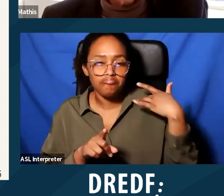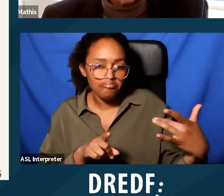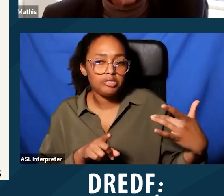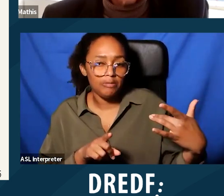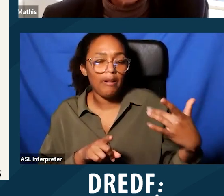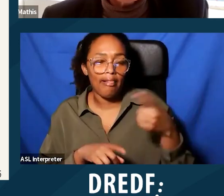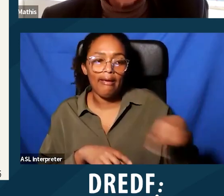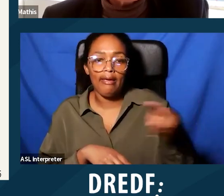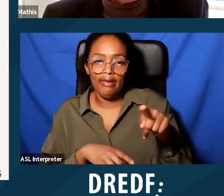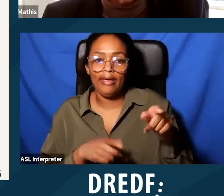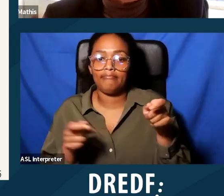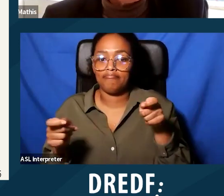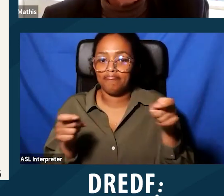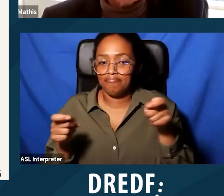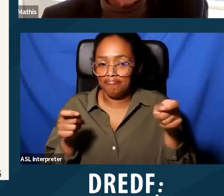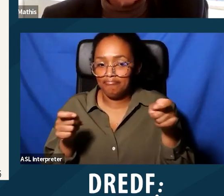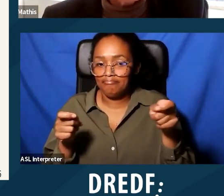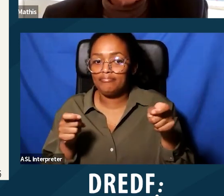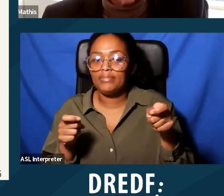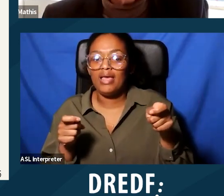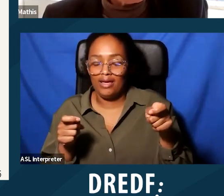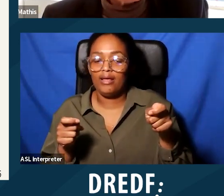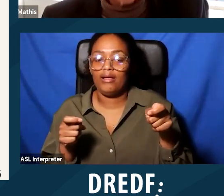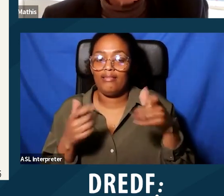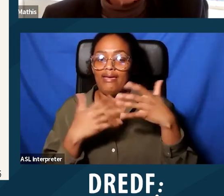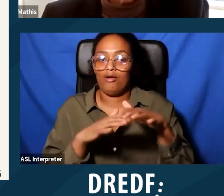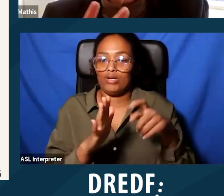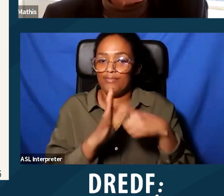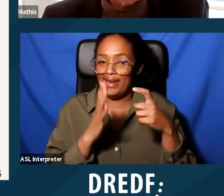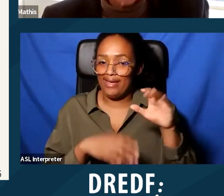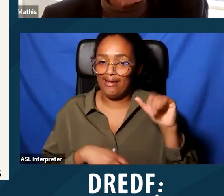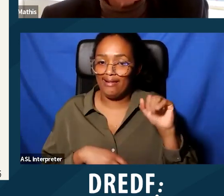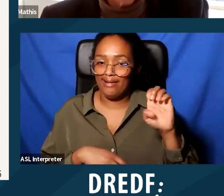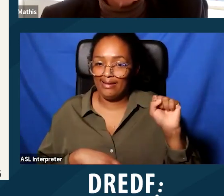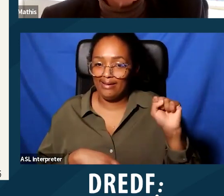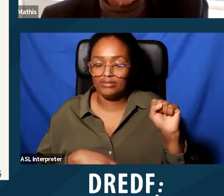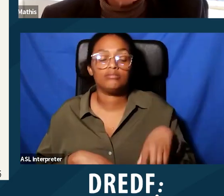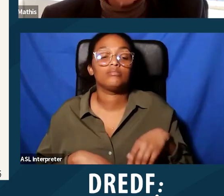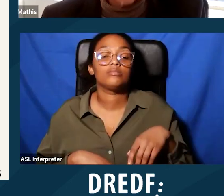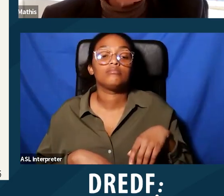‑‑ states and local governments that are usually the ones who are at issue in